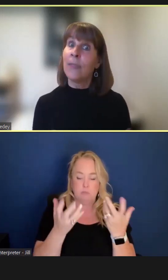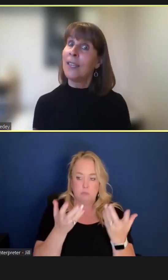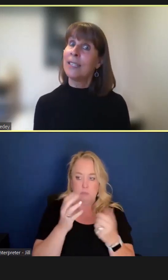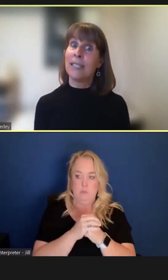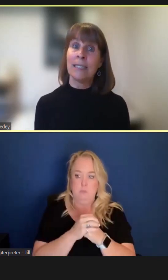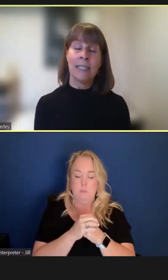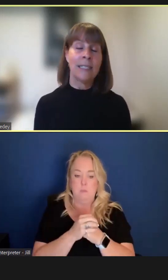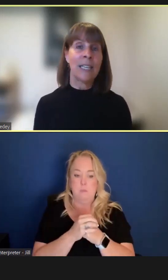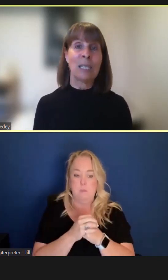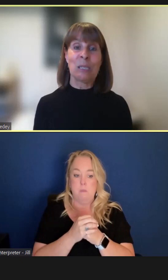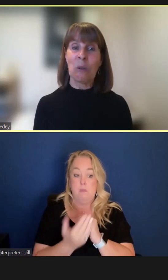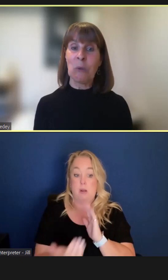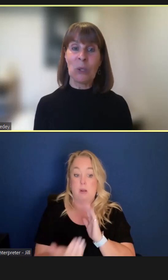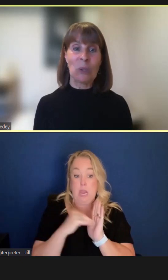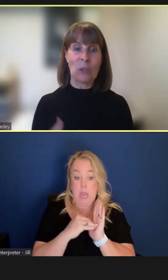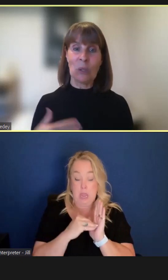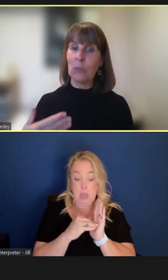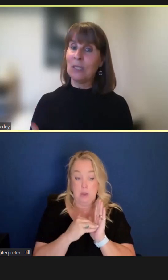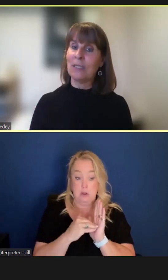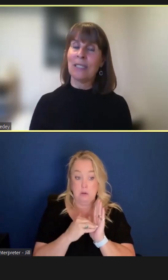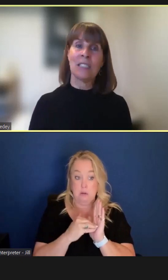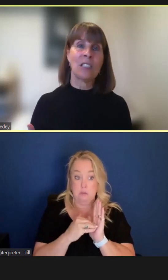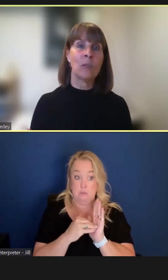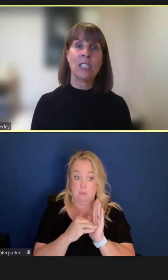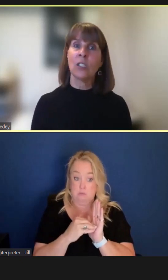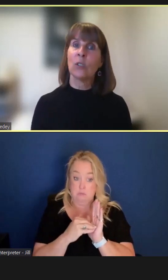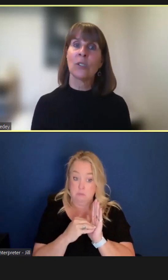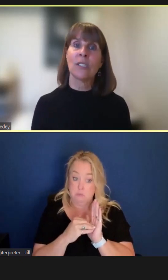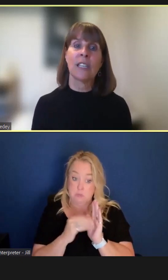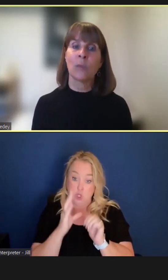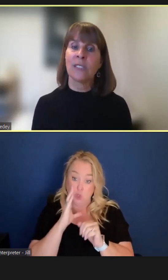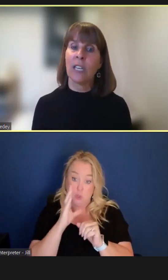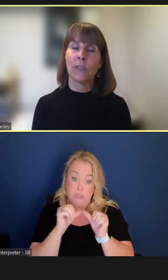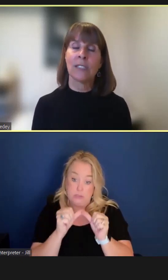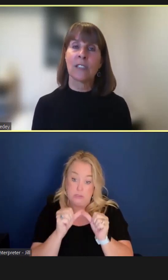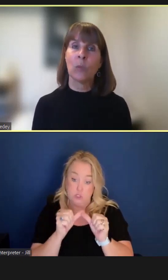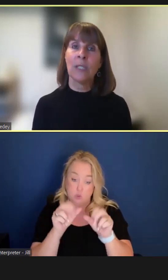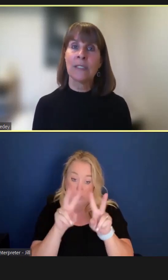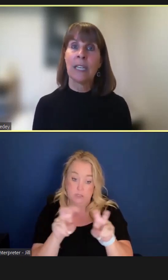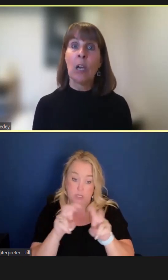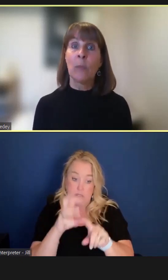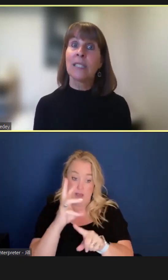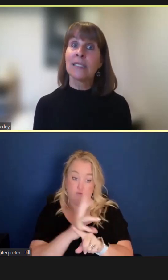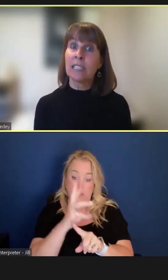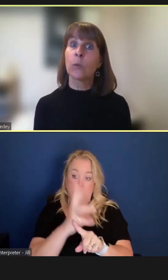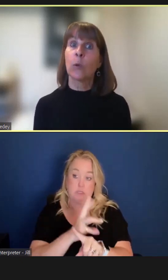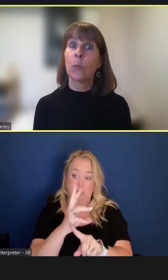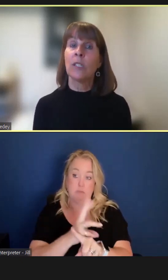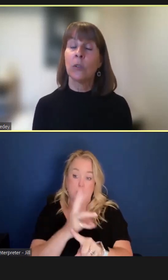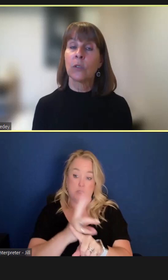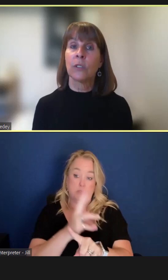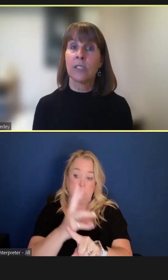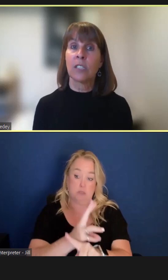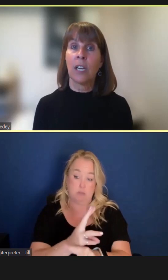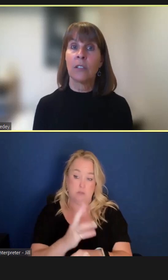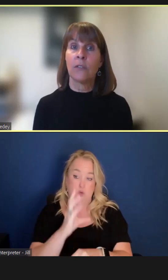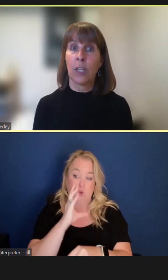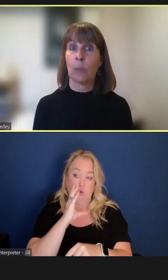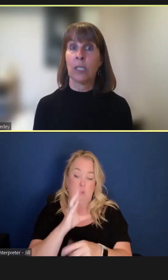again in the ideal World you'd be continuing to do those assessments every six months because that's what would be useful to the child and family to be